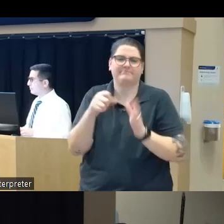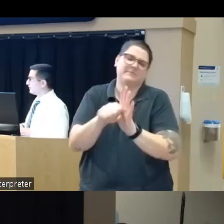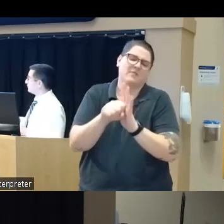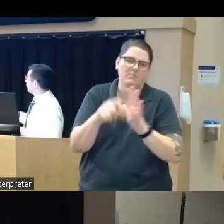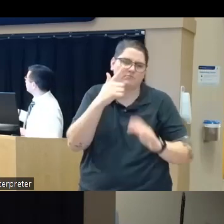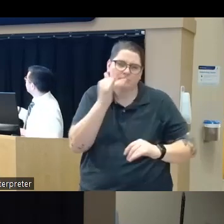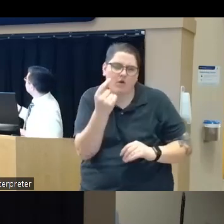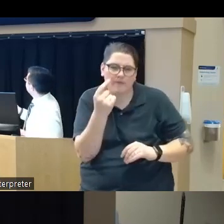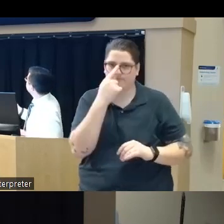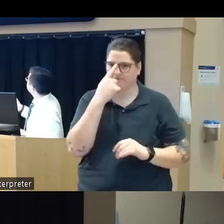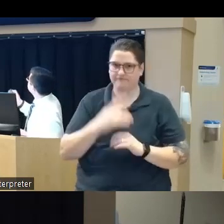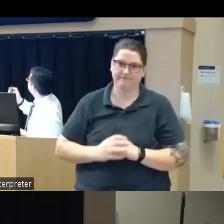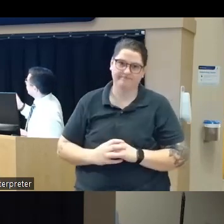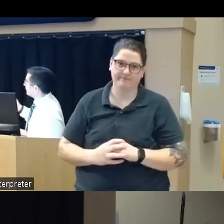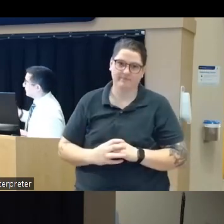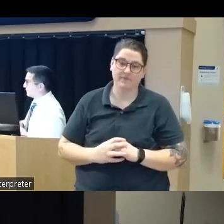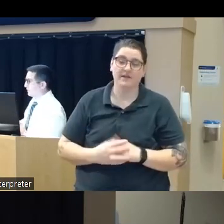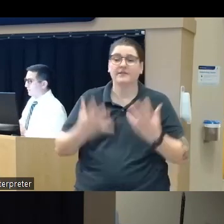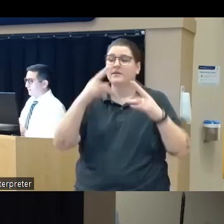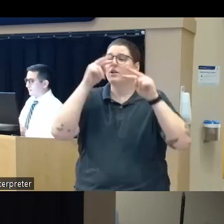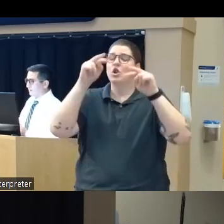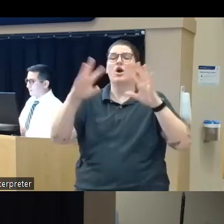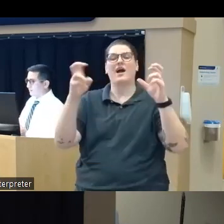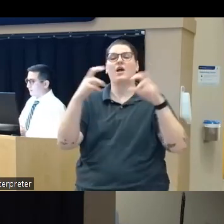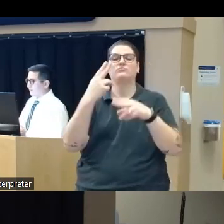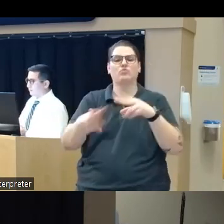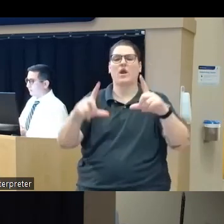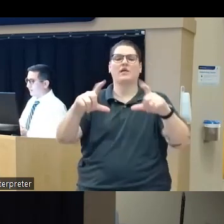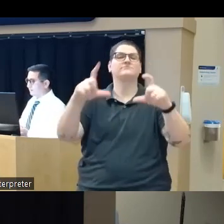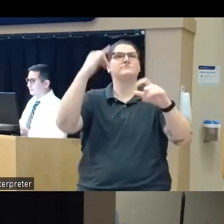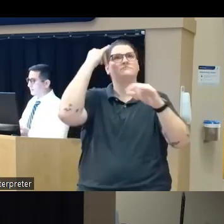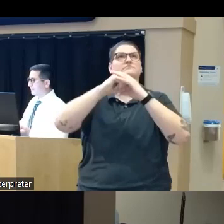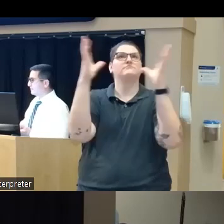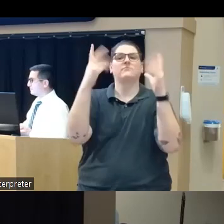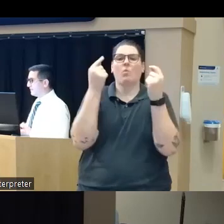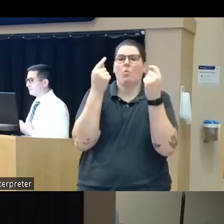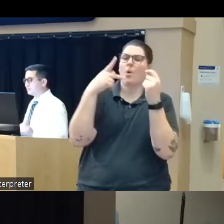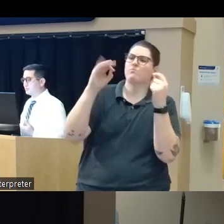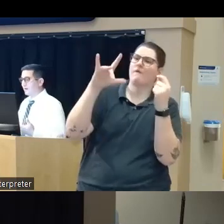when you look at cross-sectionally what they're symptomatic uh profile looks like these patients